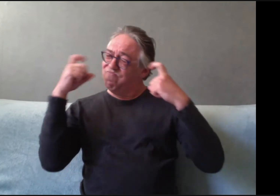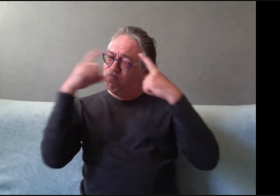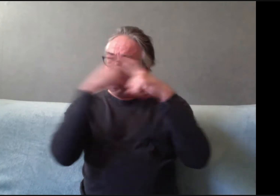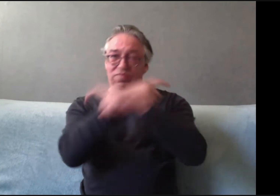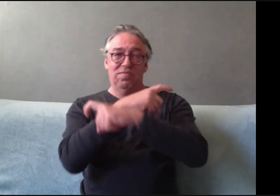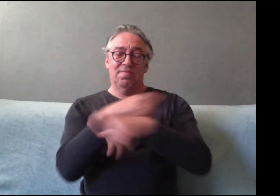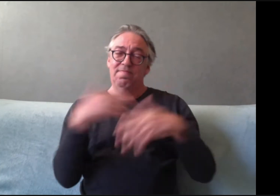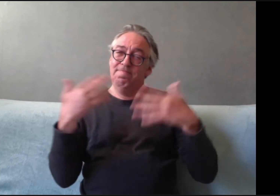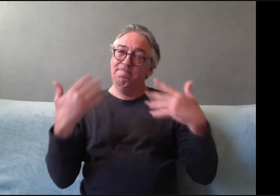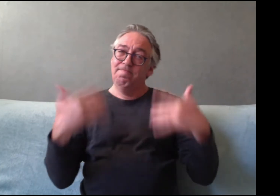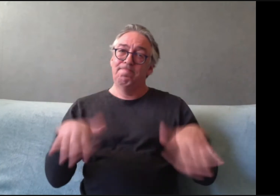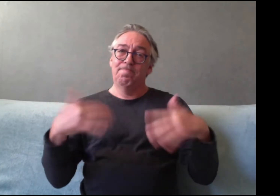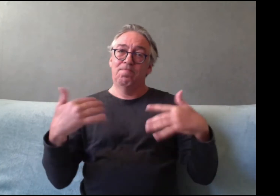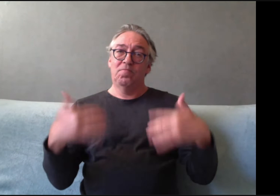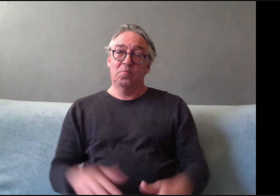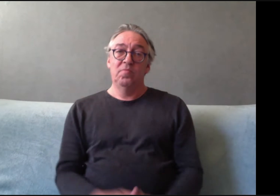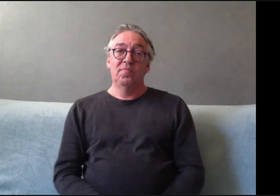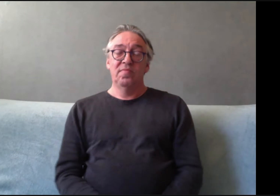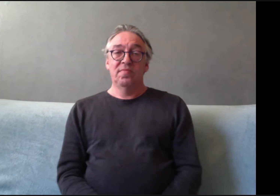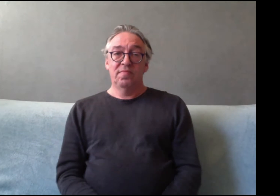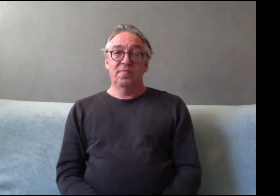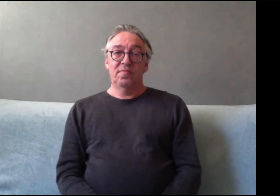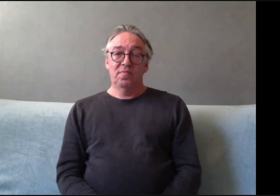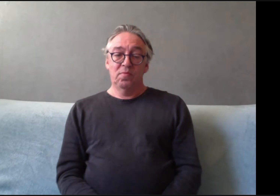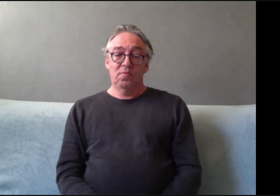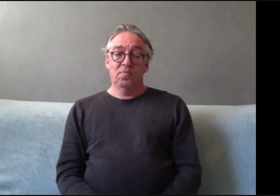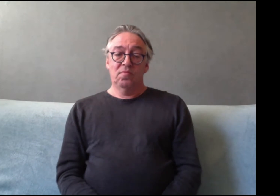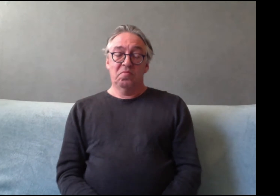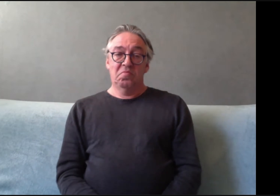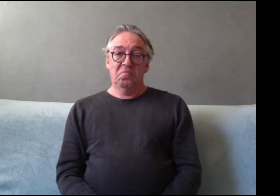of our recent human history.